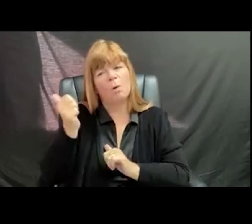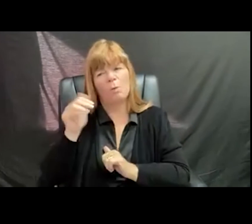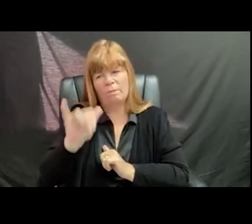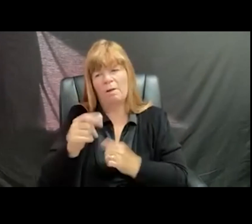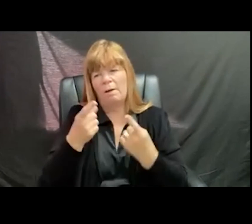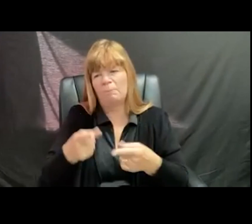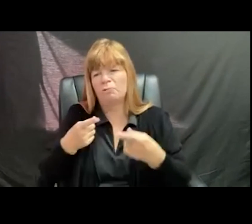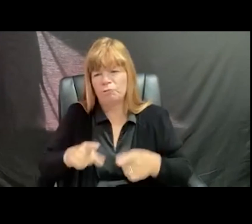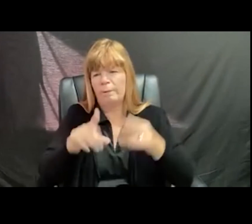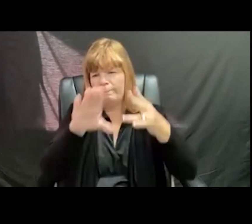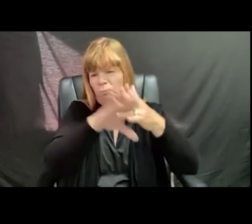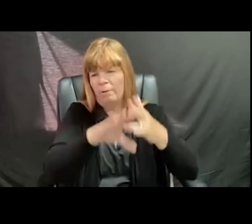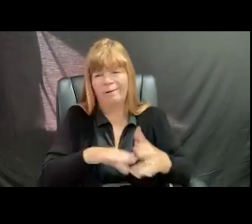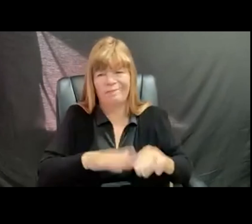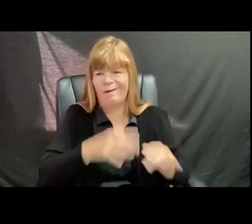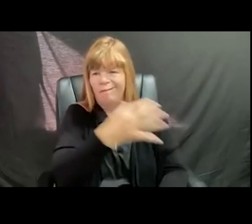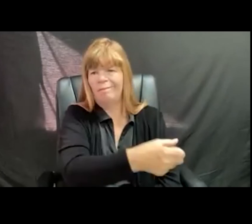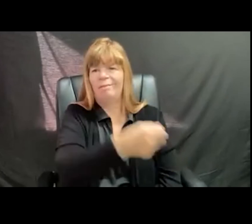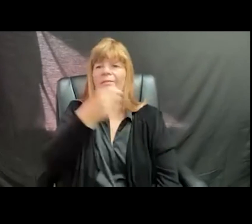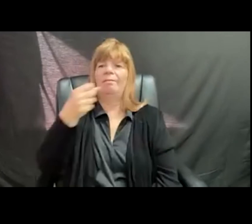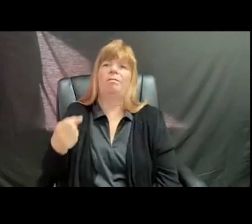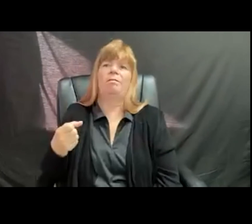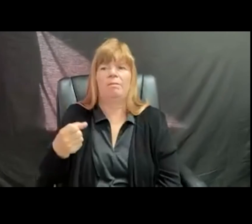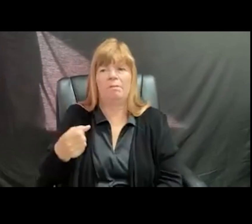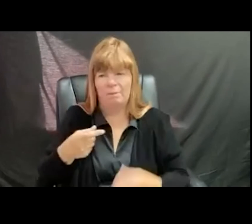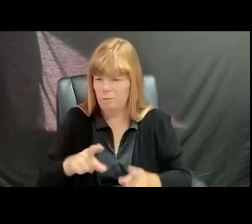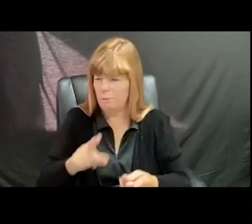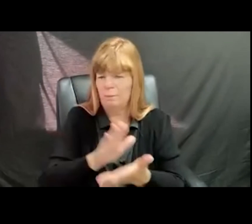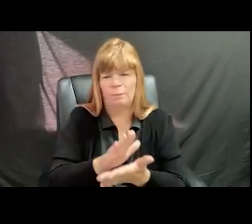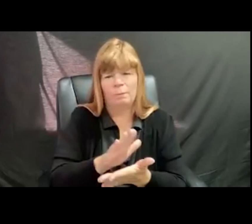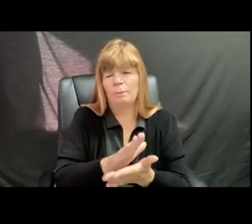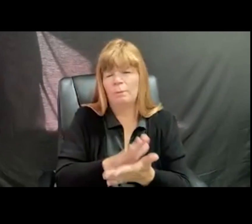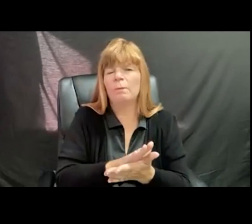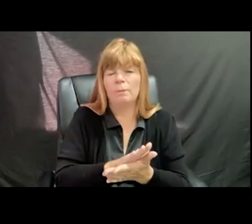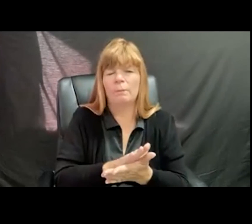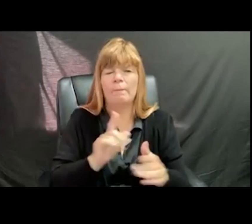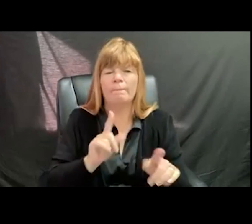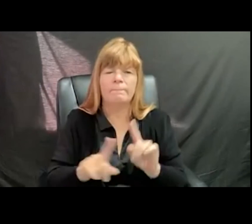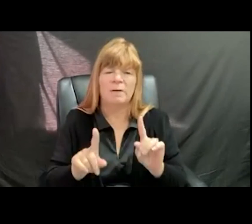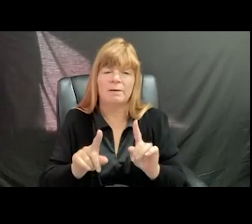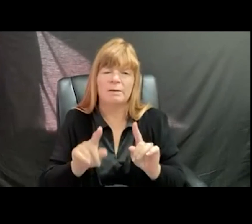rather than pulling them out of school during school days but both happens but during the